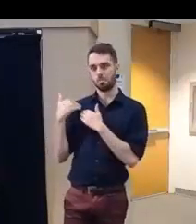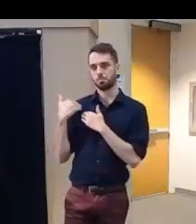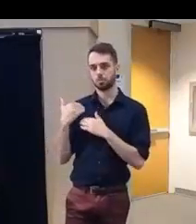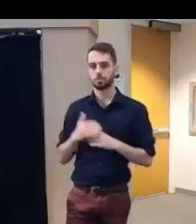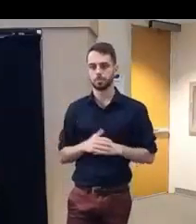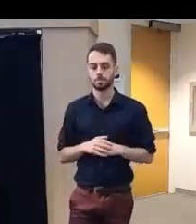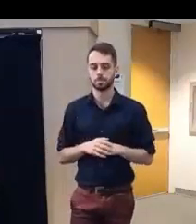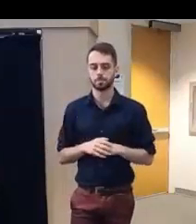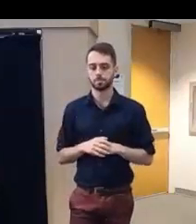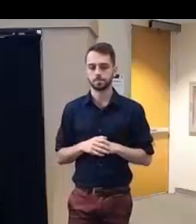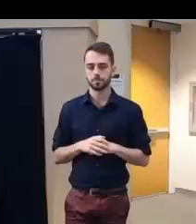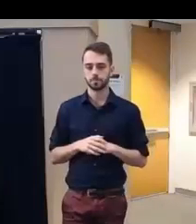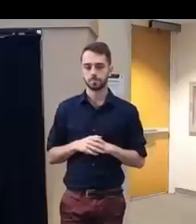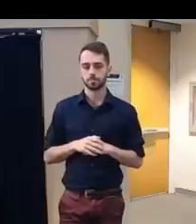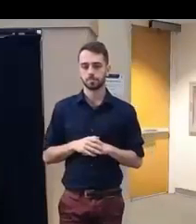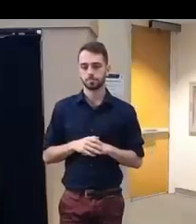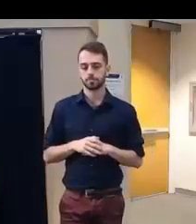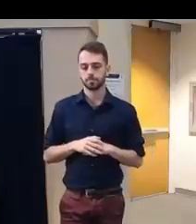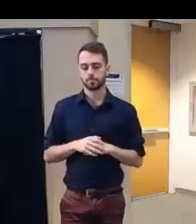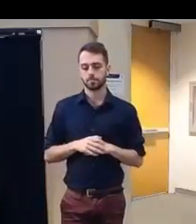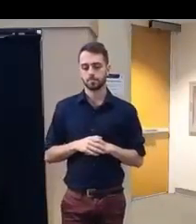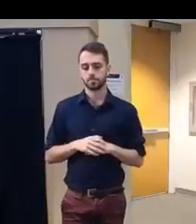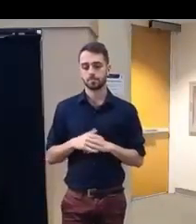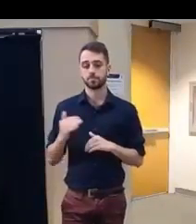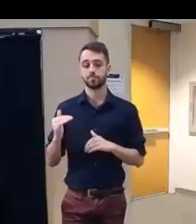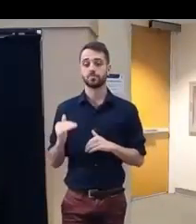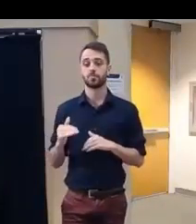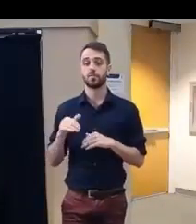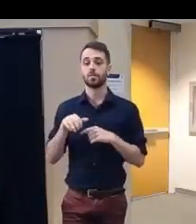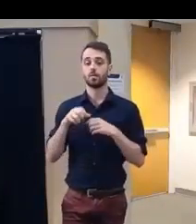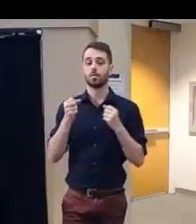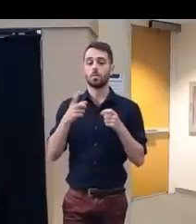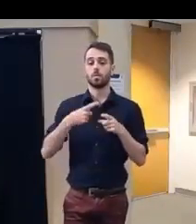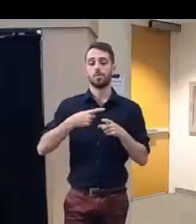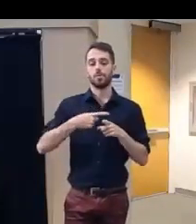the multi-disciplinary team meeting that happens every day is a vital spot that's